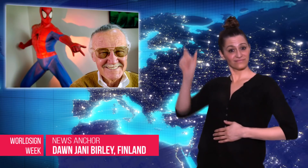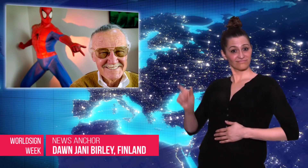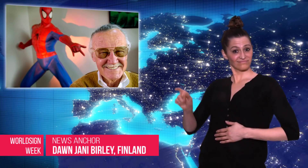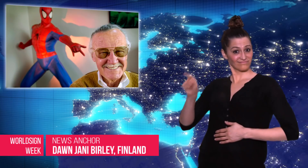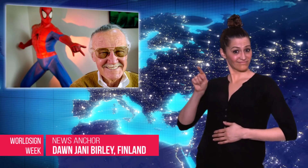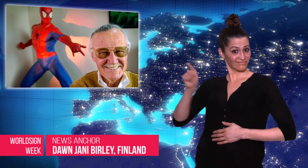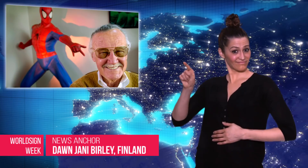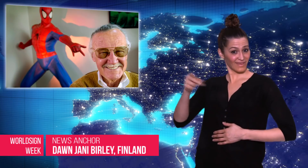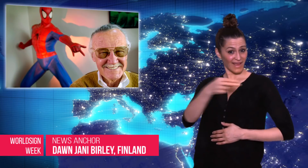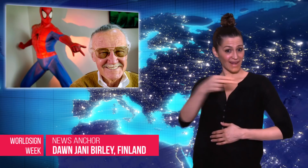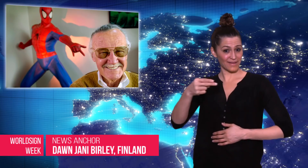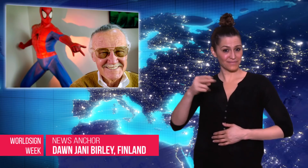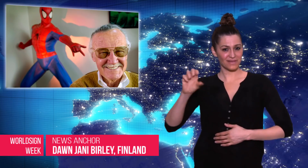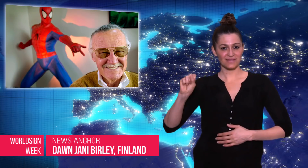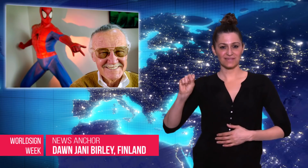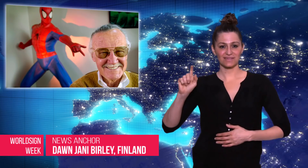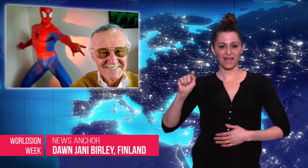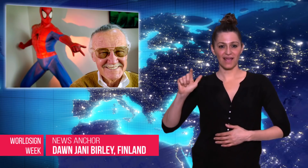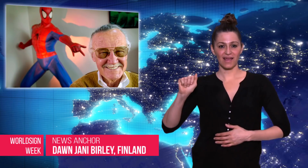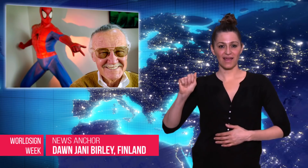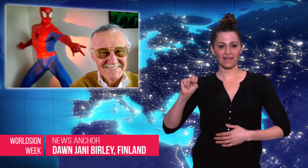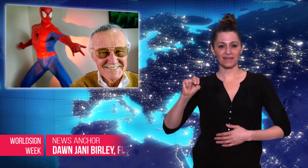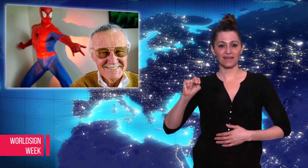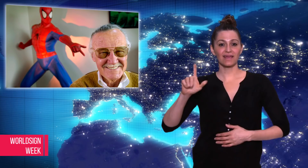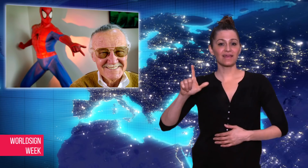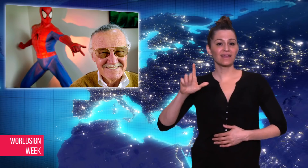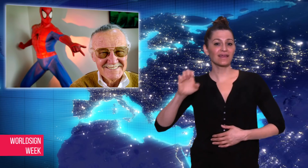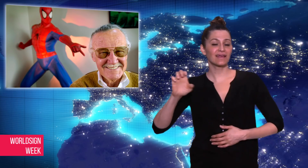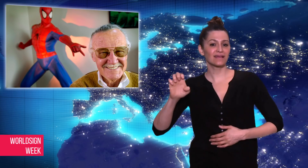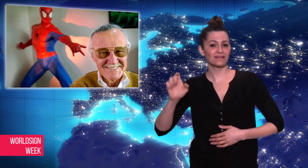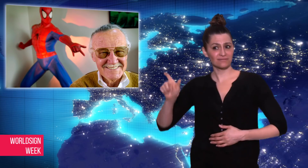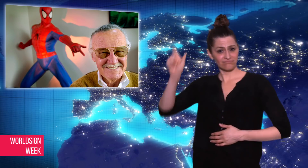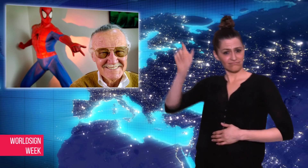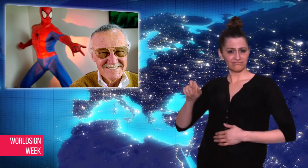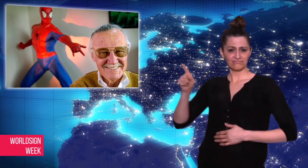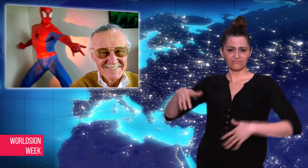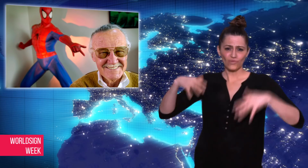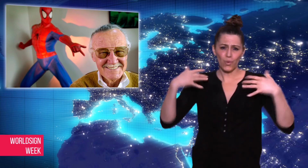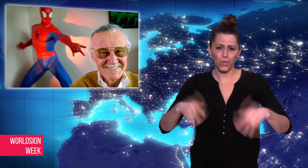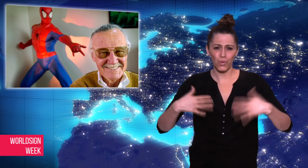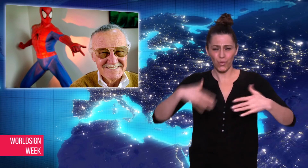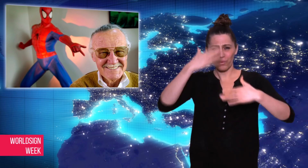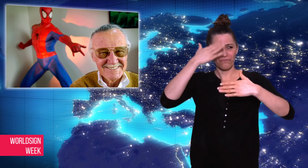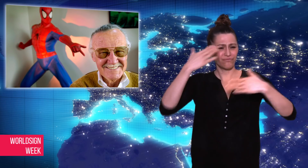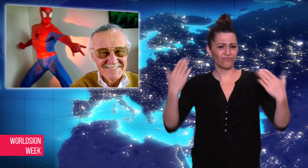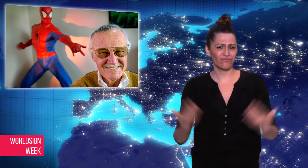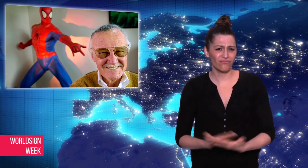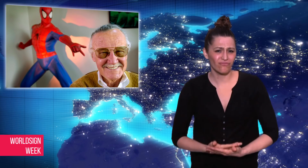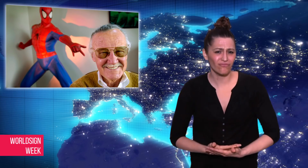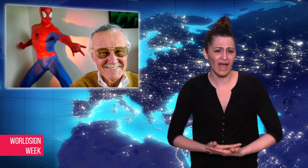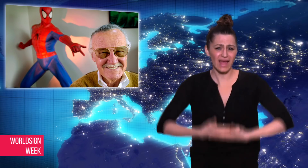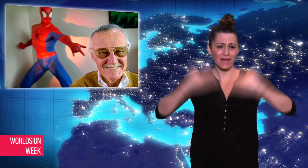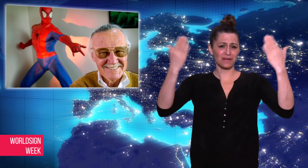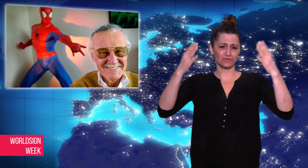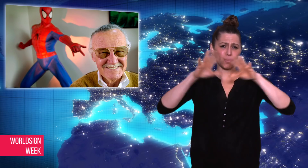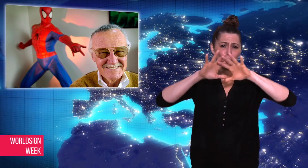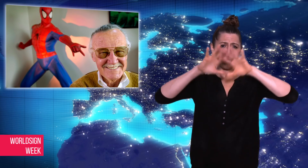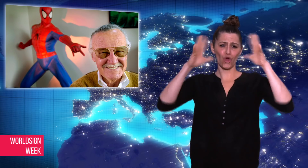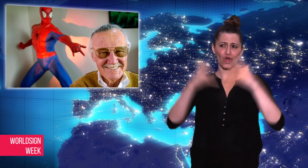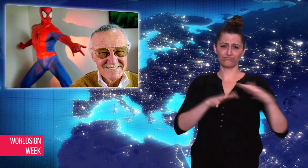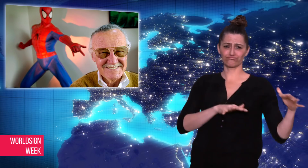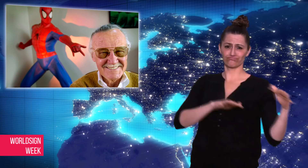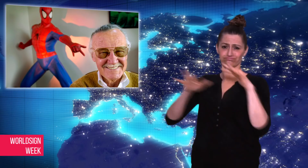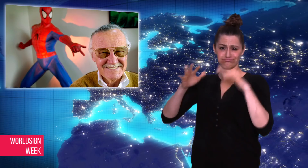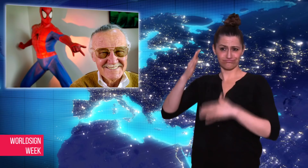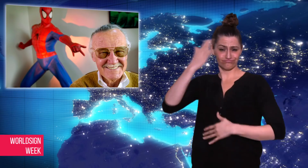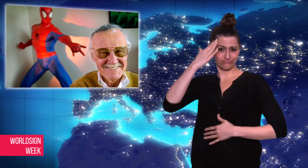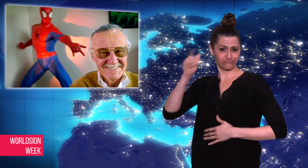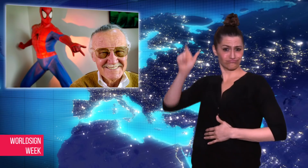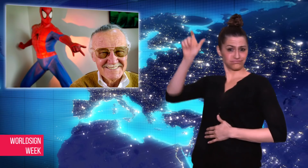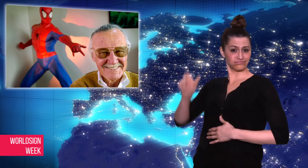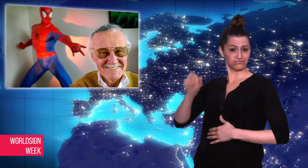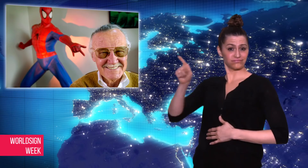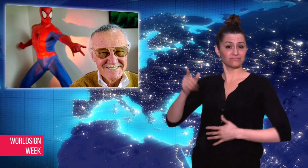Dawn: Stan Lee, the legendary comic book creator of Marvel